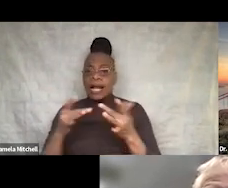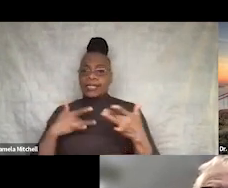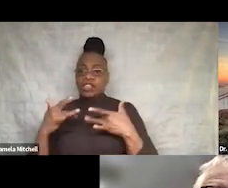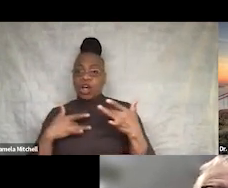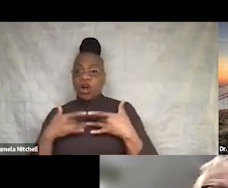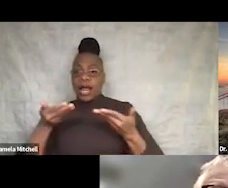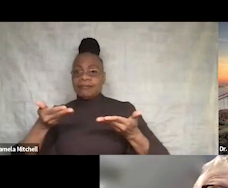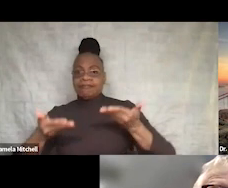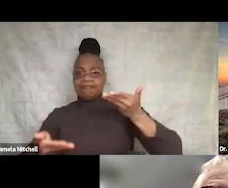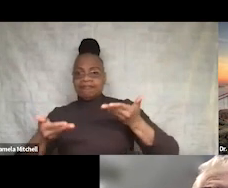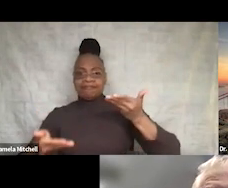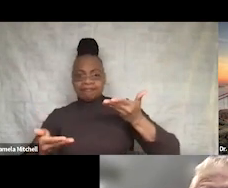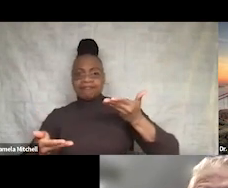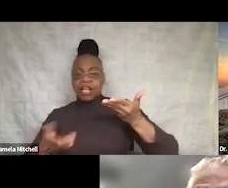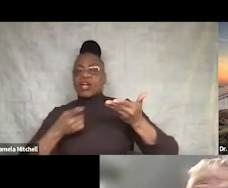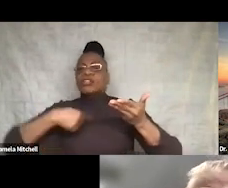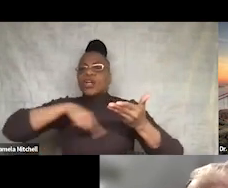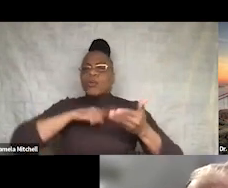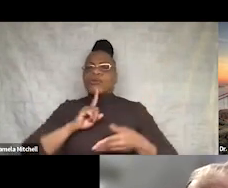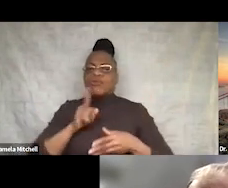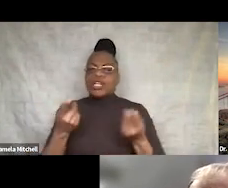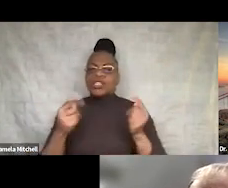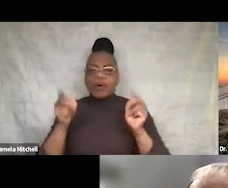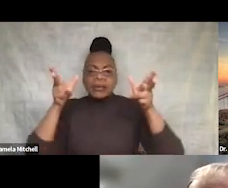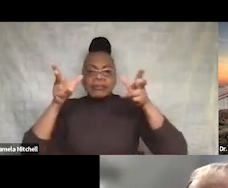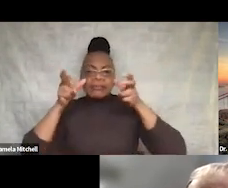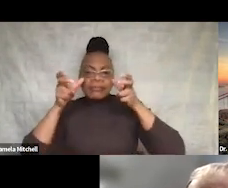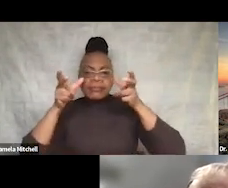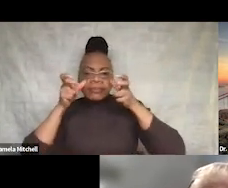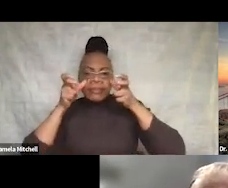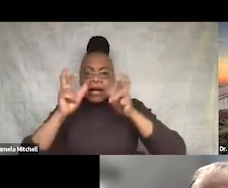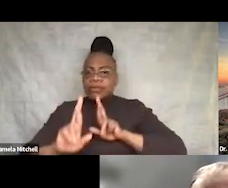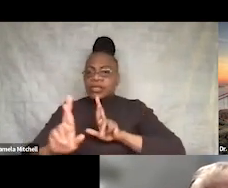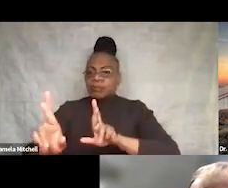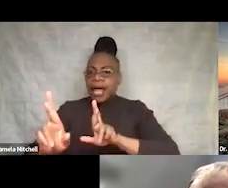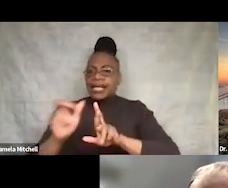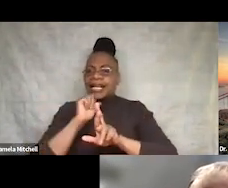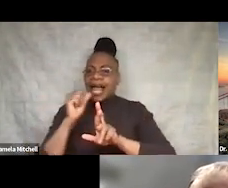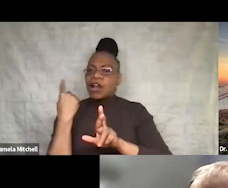And so, we really tried to listen and honor that instead of kind of a cookie-cutter,